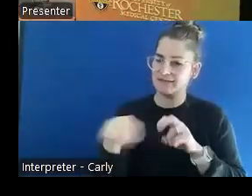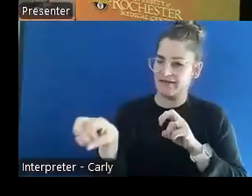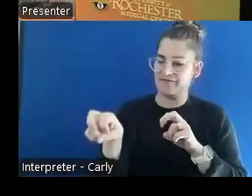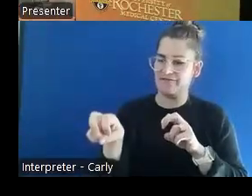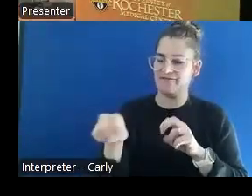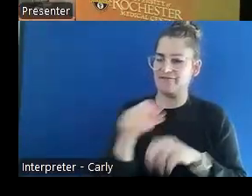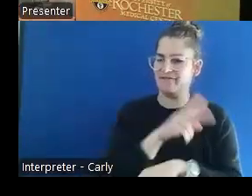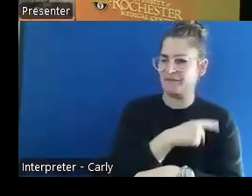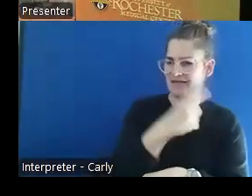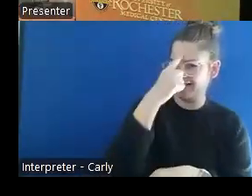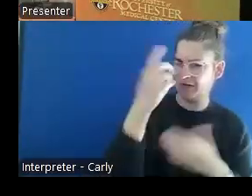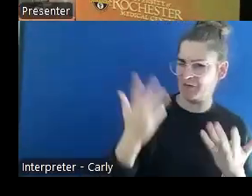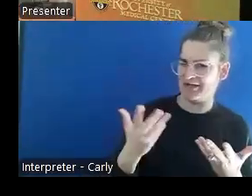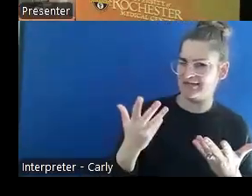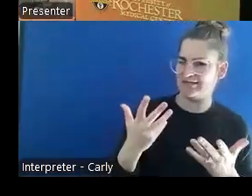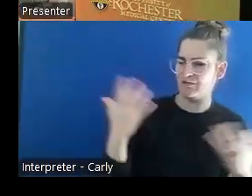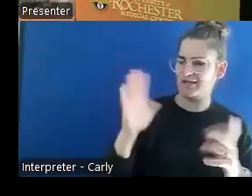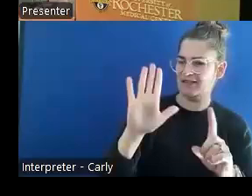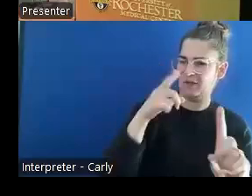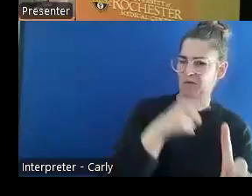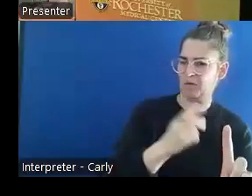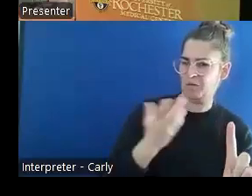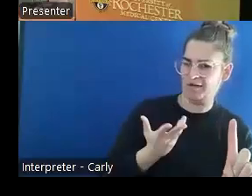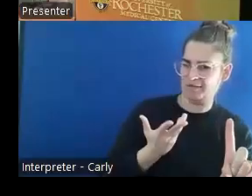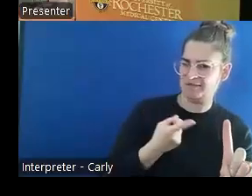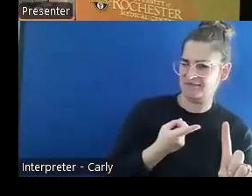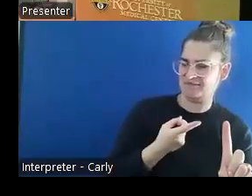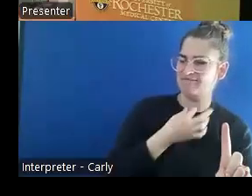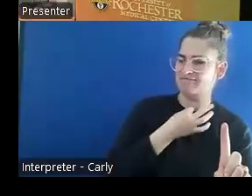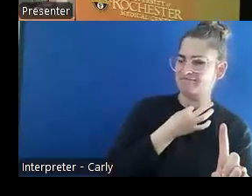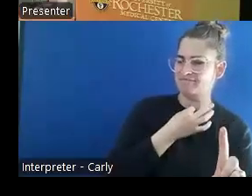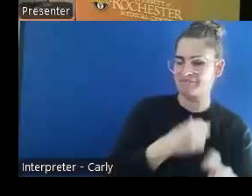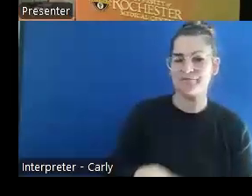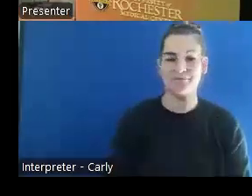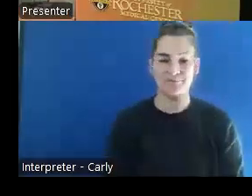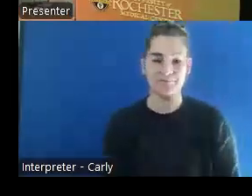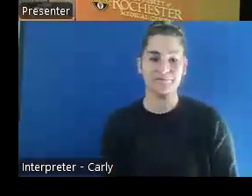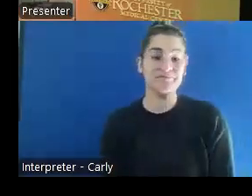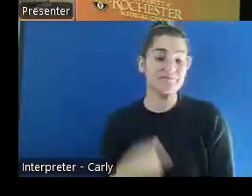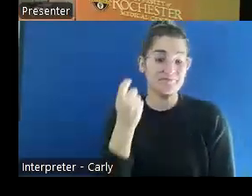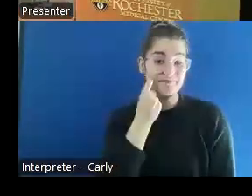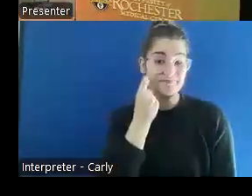think is this also their goal um so what we've done more recently is we actually applied for an